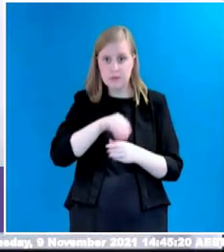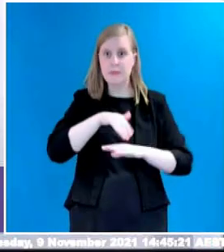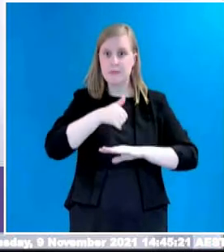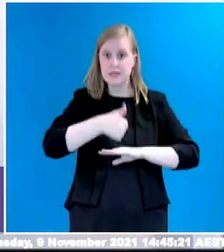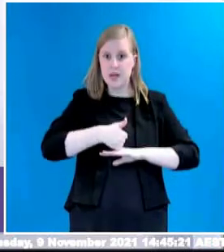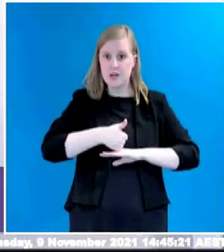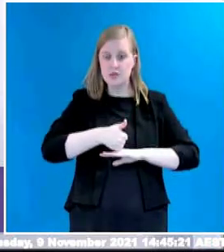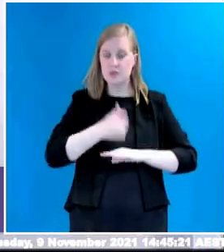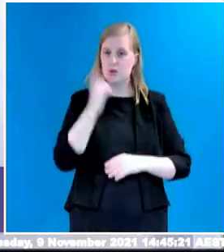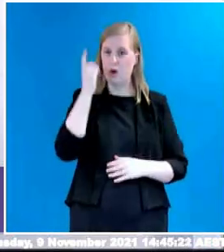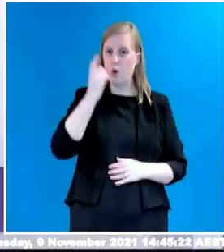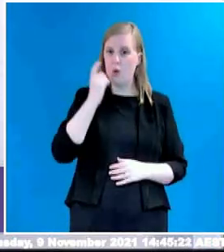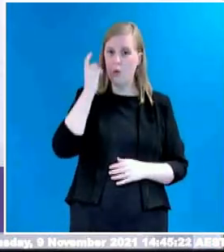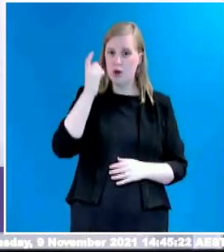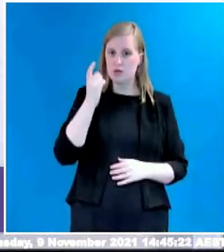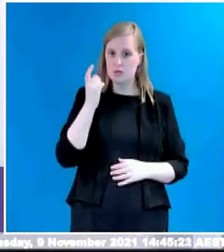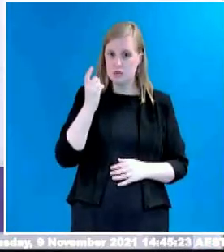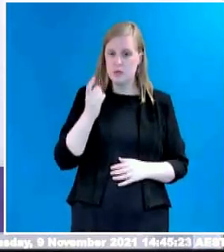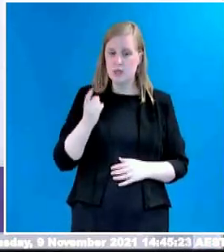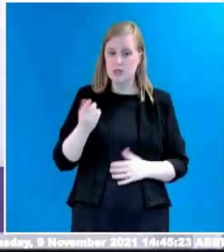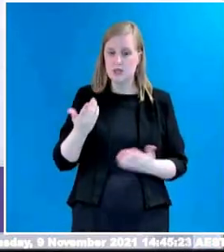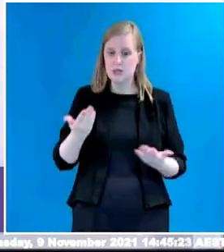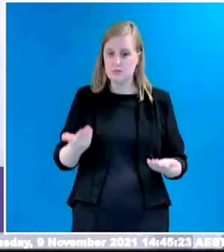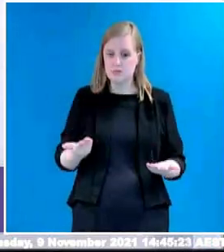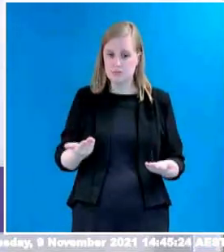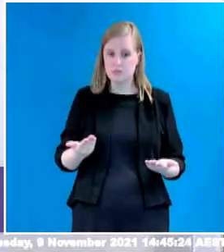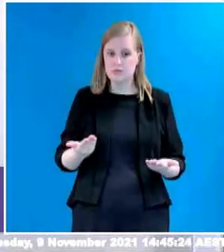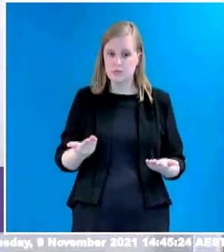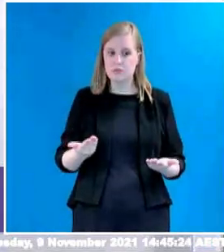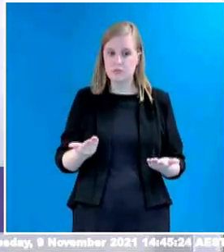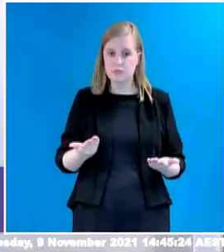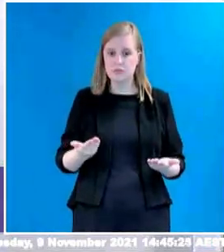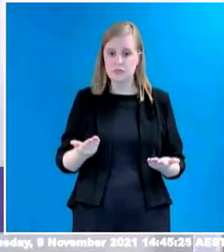Can you assist the Commissioners with respect to those immediately realisable